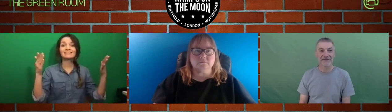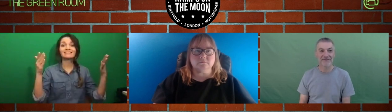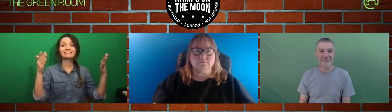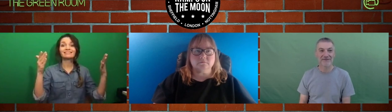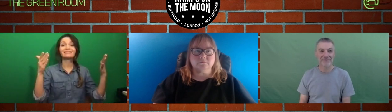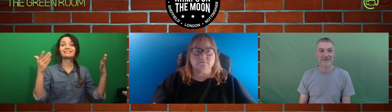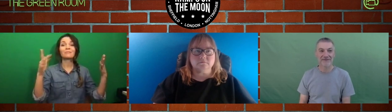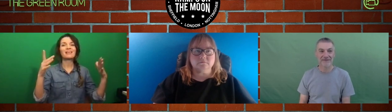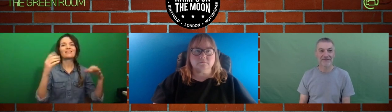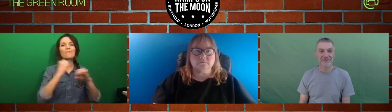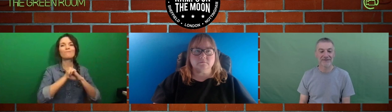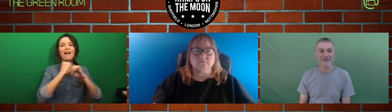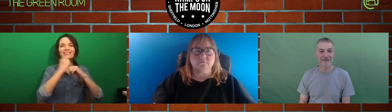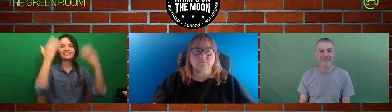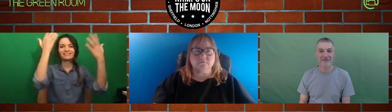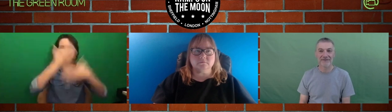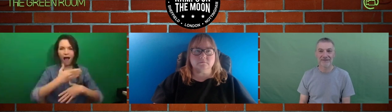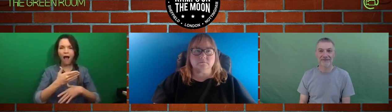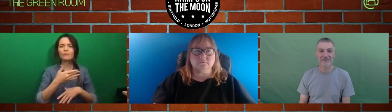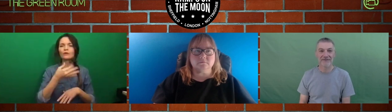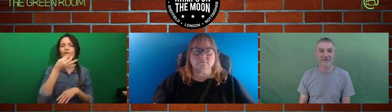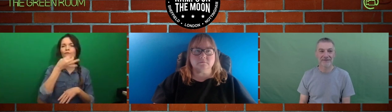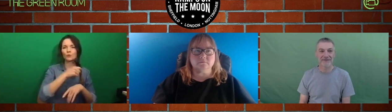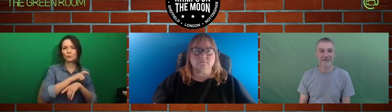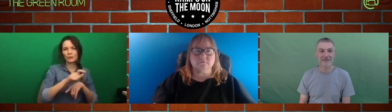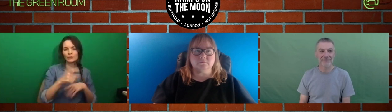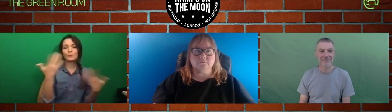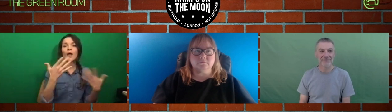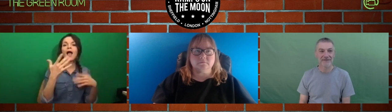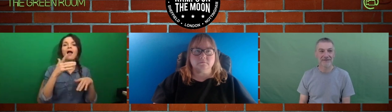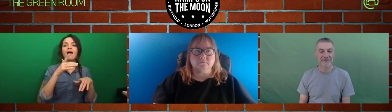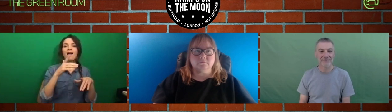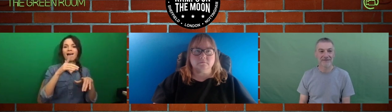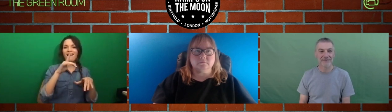had a few weeks in Leeds Playhouse and then we were just about to go off on